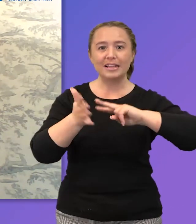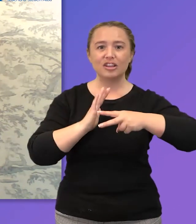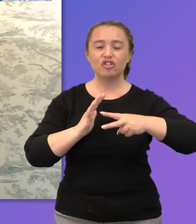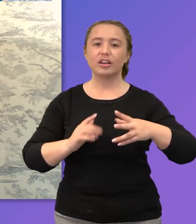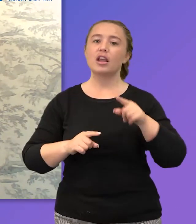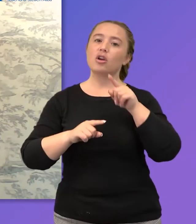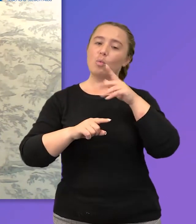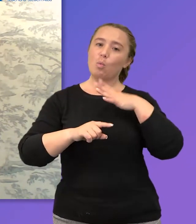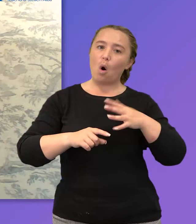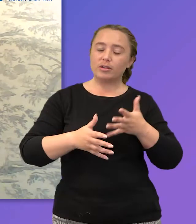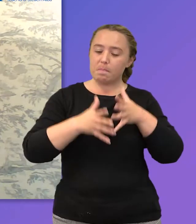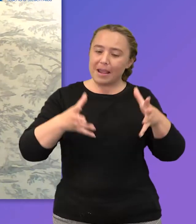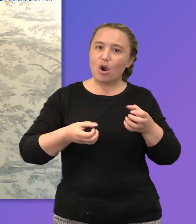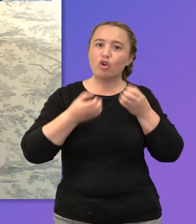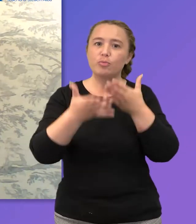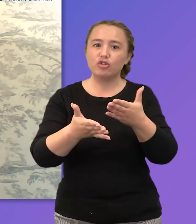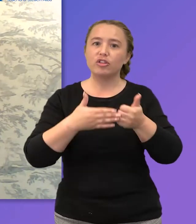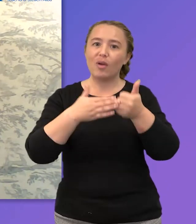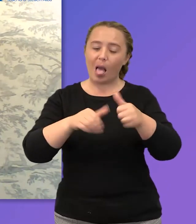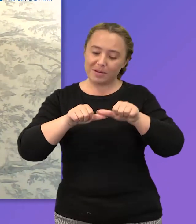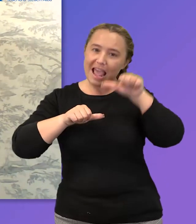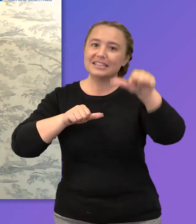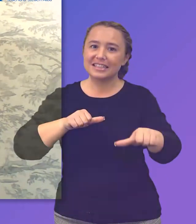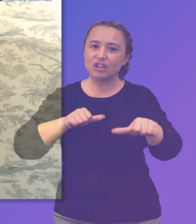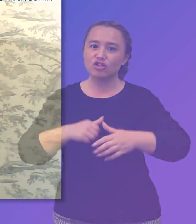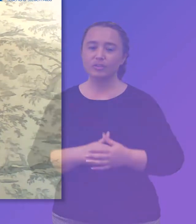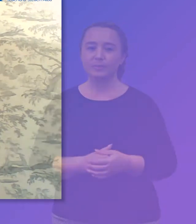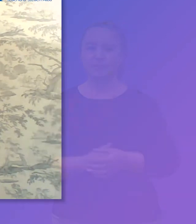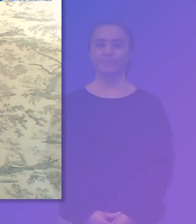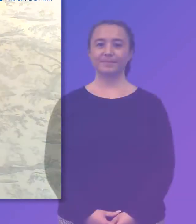and make a significant contribution to shaping the next stage of its journey